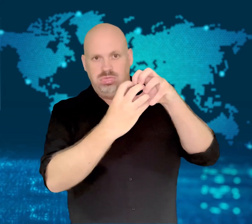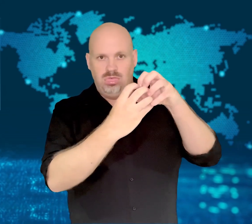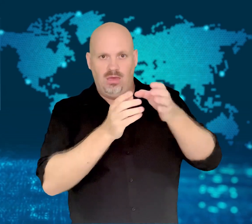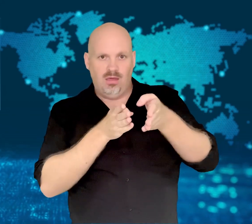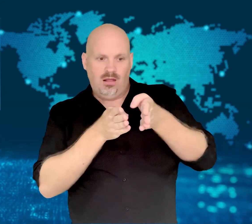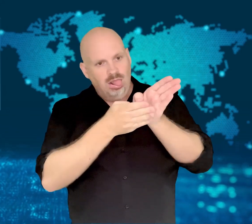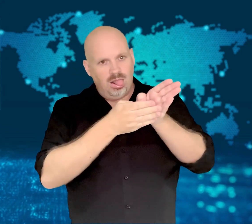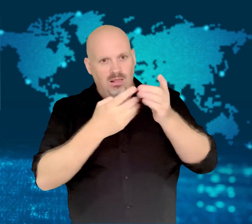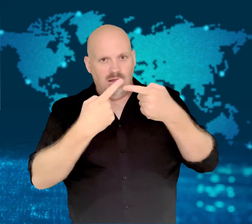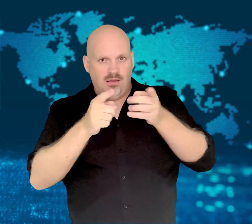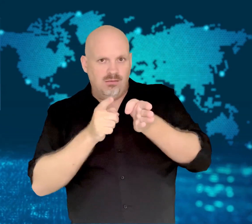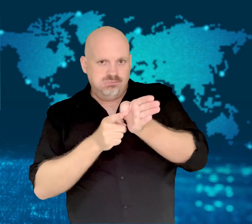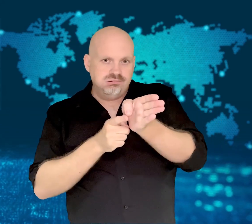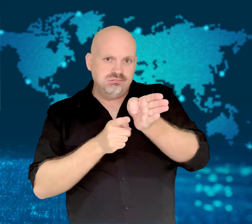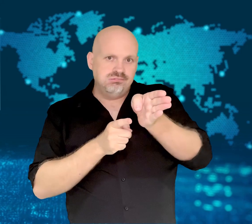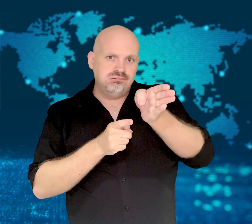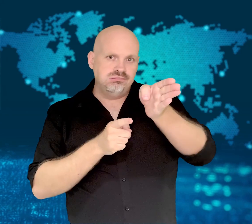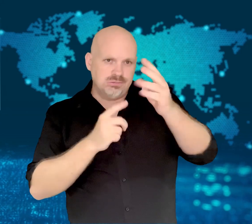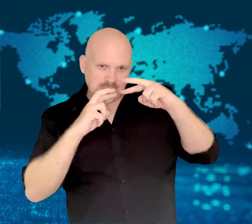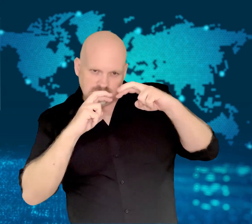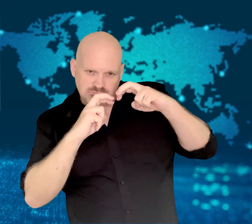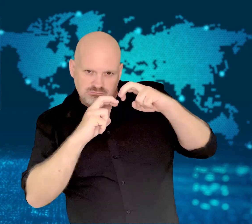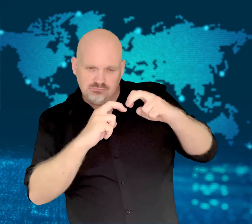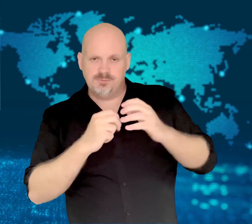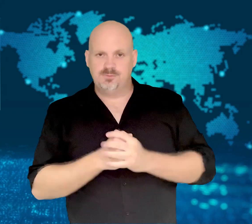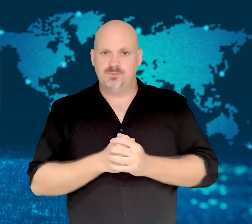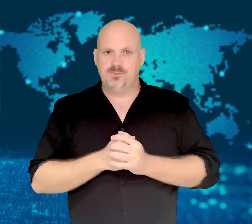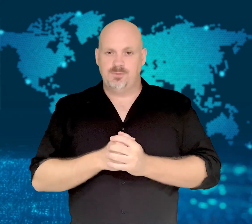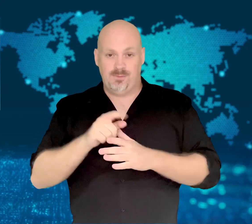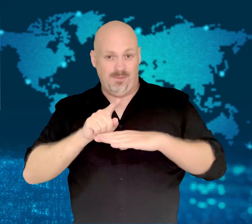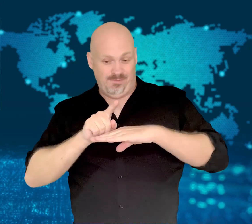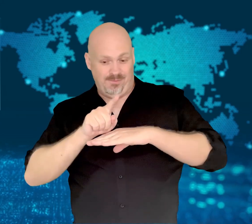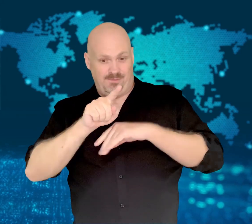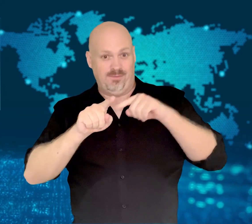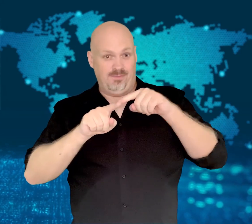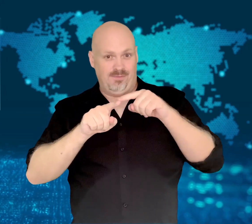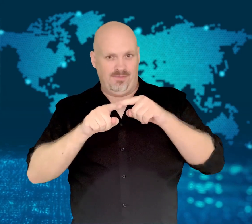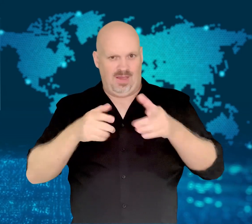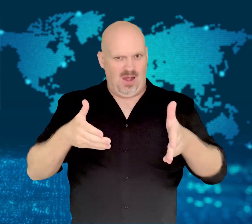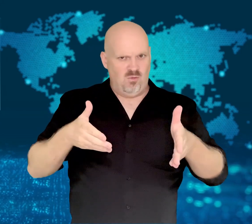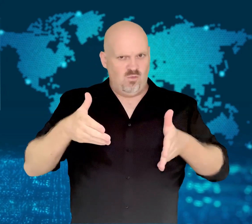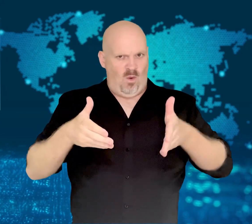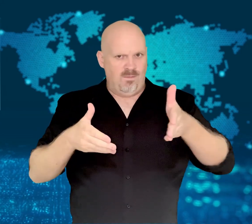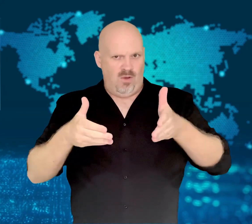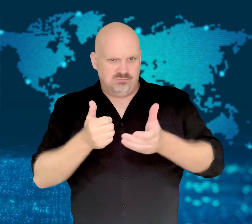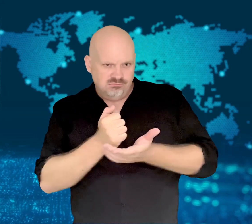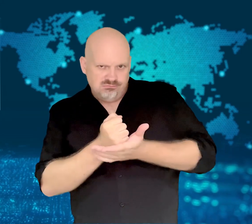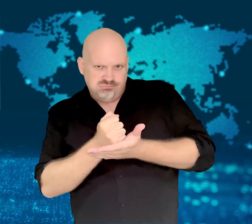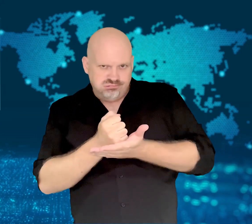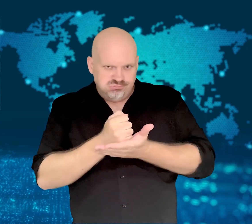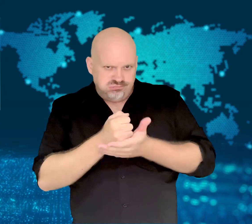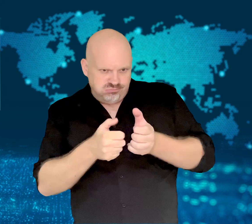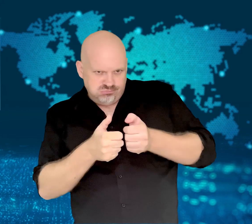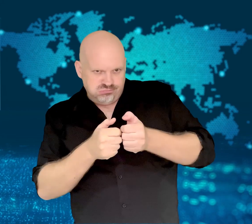at more than 24,000 kilometers per hour